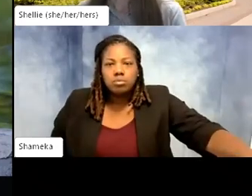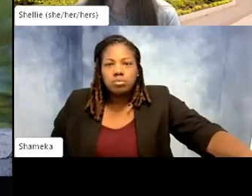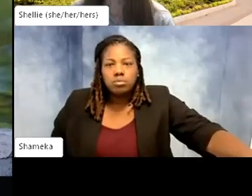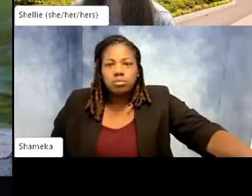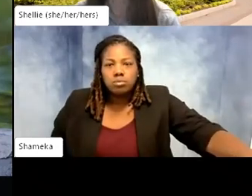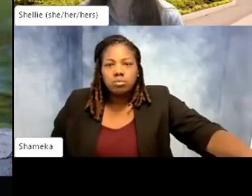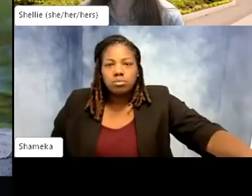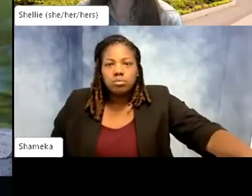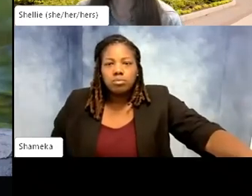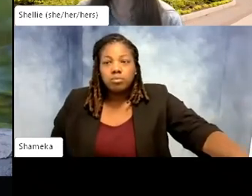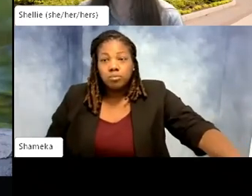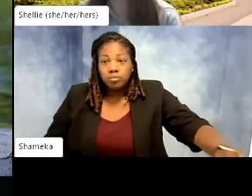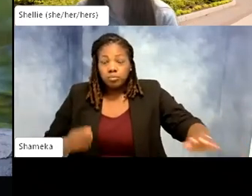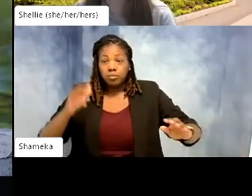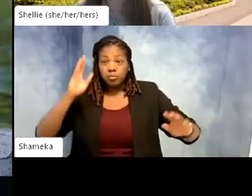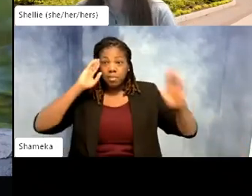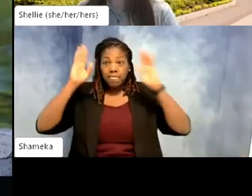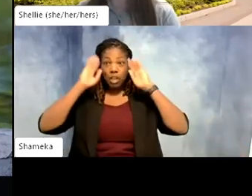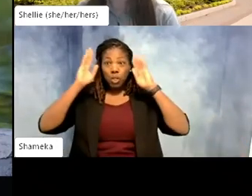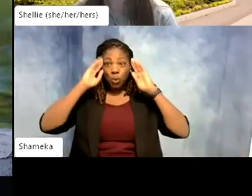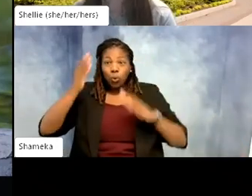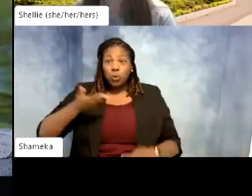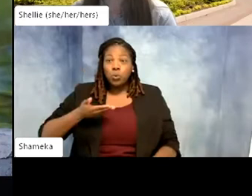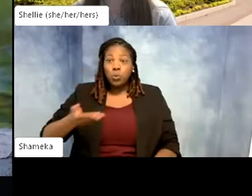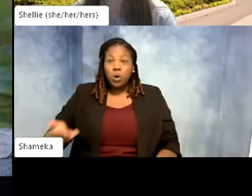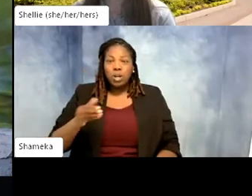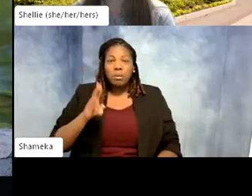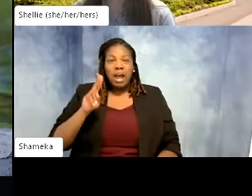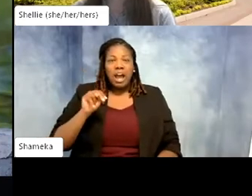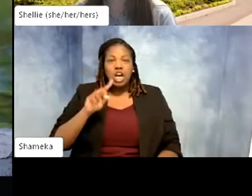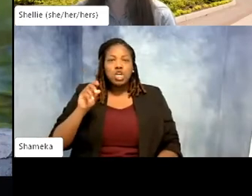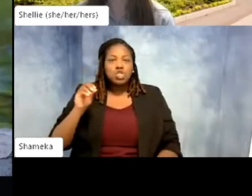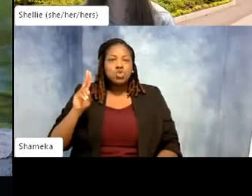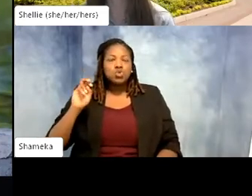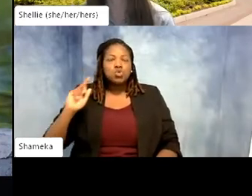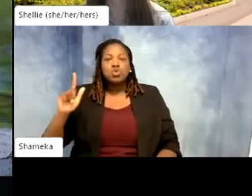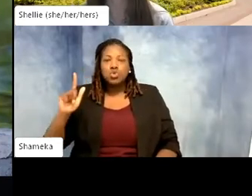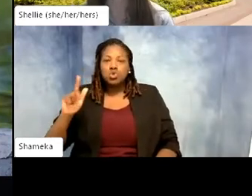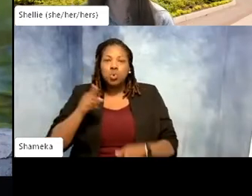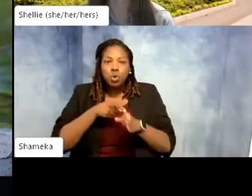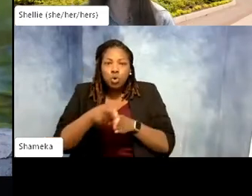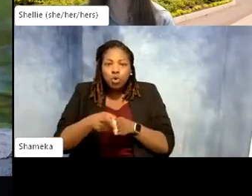Shellie: Hello and welcome to UnZOOsual Careers, where we explore the variety of careers in science,